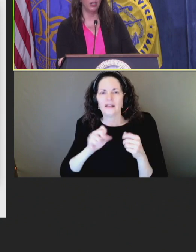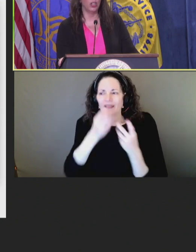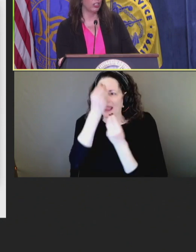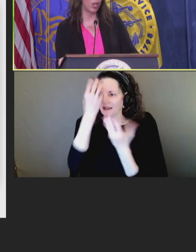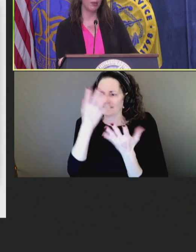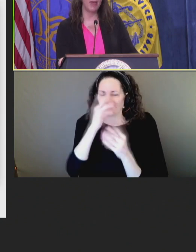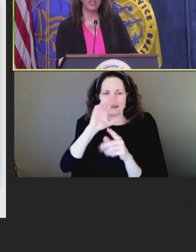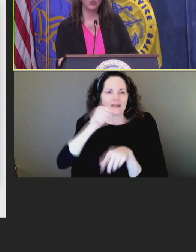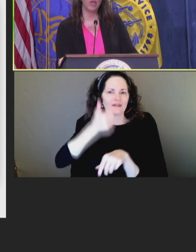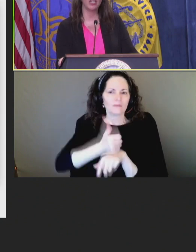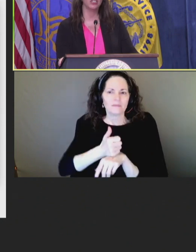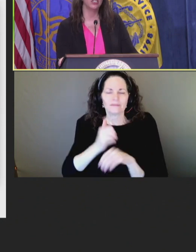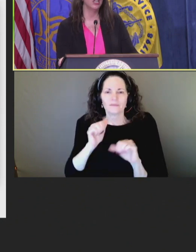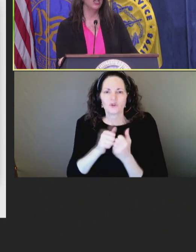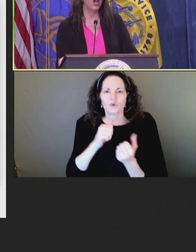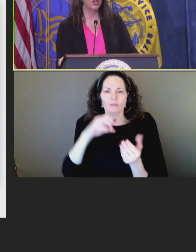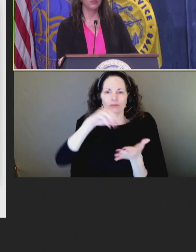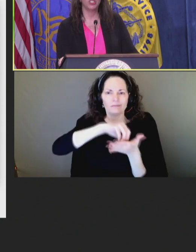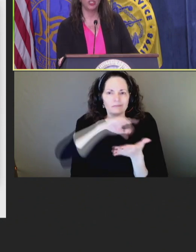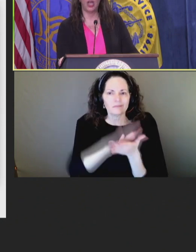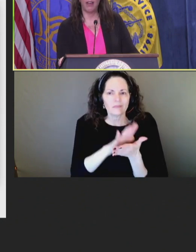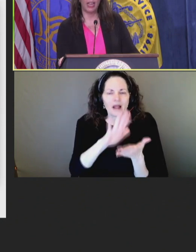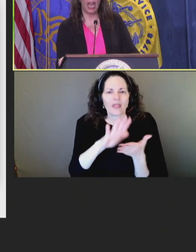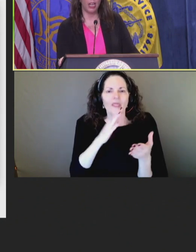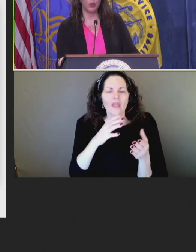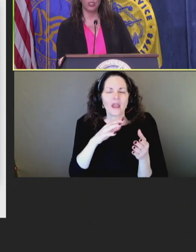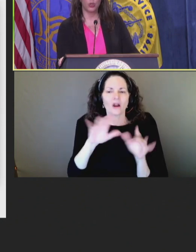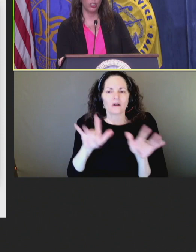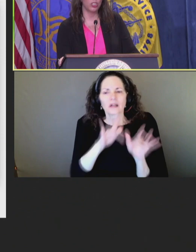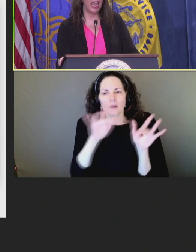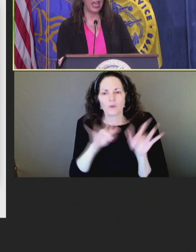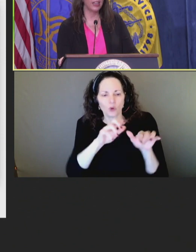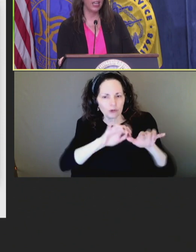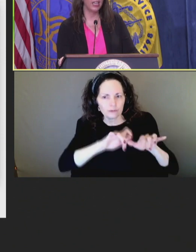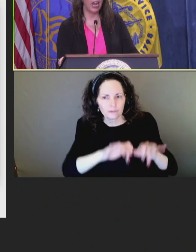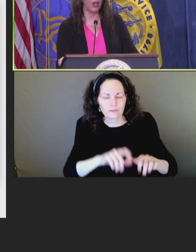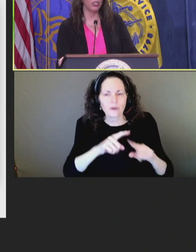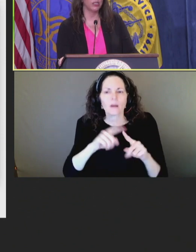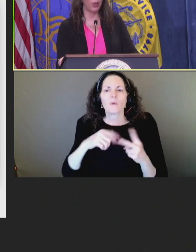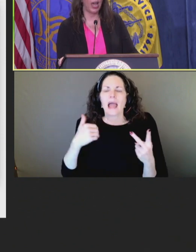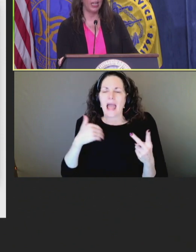electronic medical record, to having adequate storage and handling, and how to supply it and